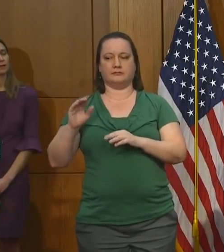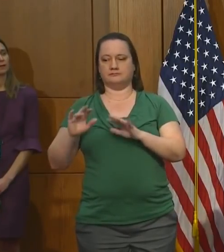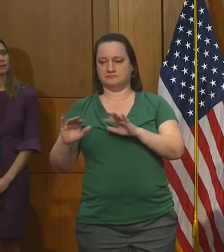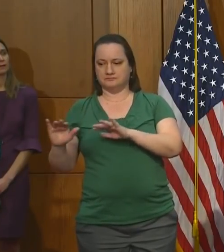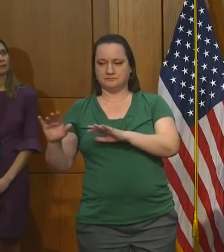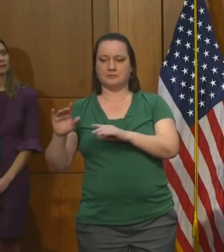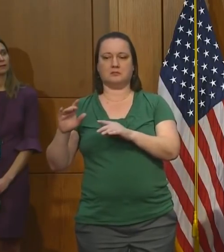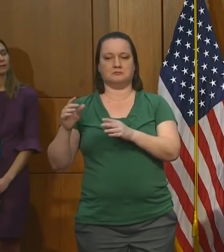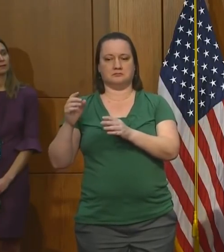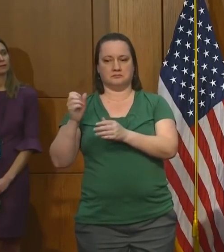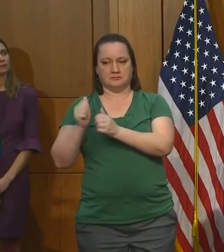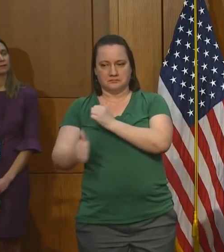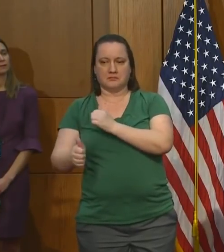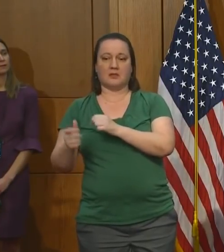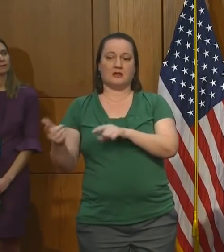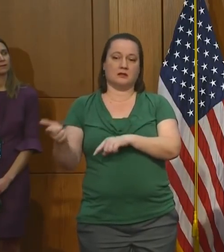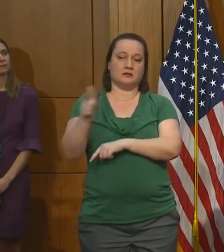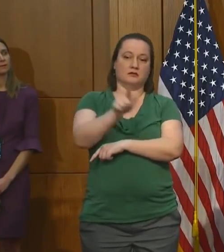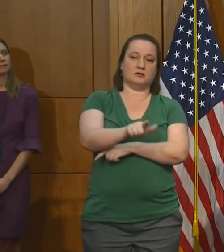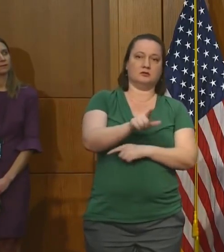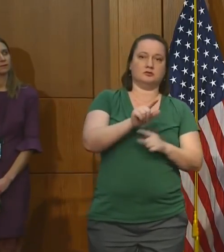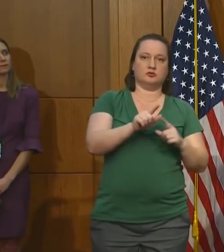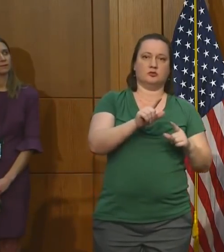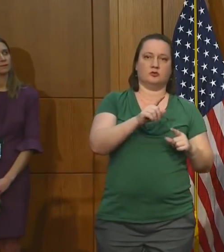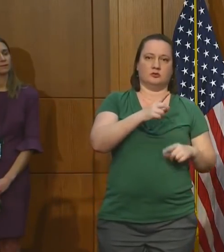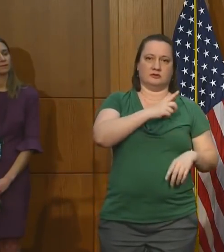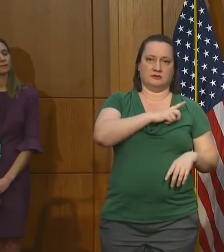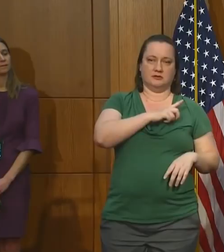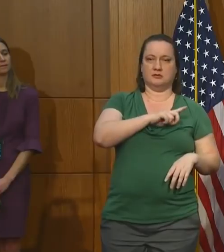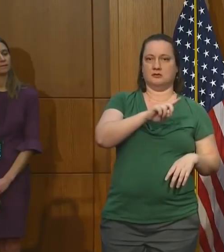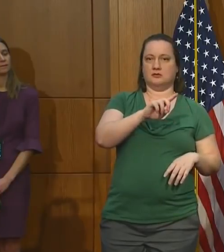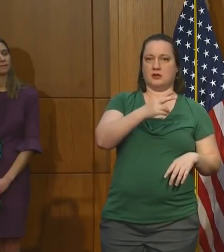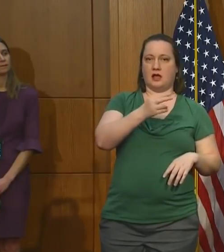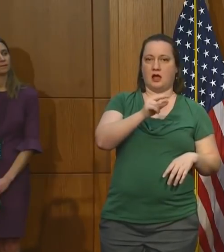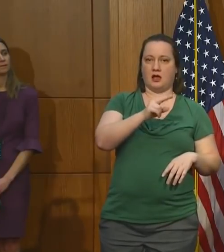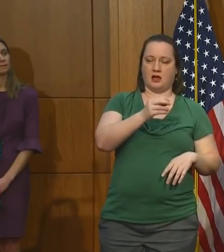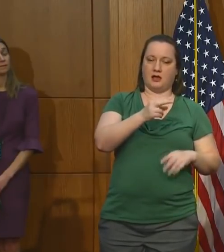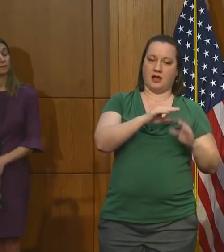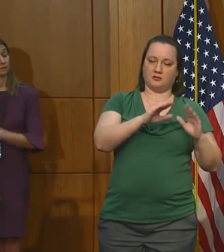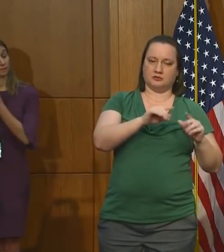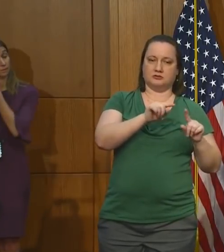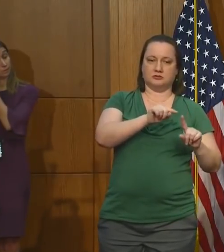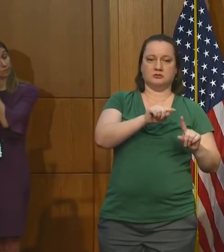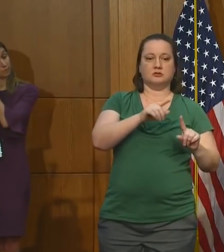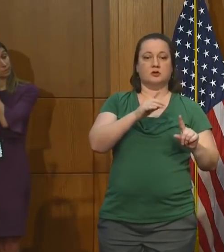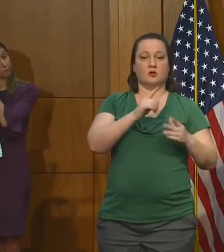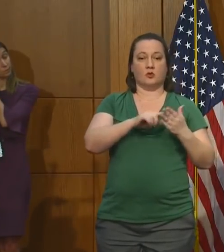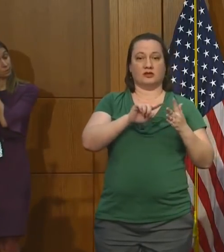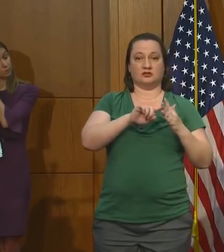THE SIDE IN THE SENATE IT WILL BE VETTED- THE COMMITTEE AND THEN ON THE FLOOR OF THE SENATE AND THEN I WILL GO TO THE HOUSE